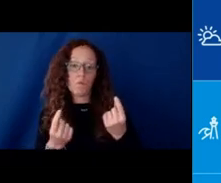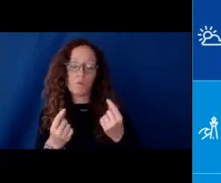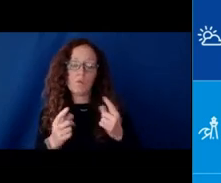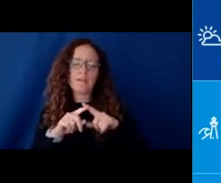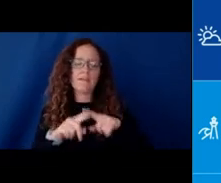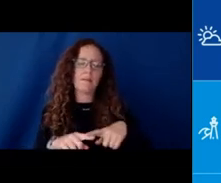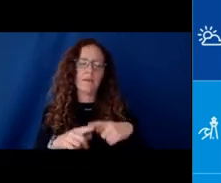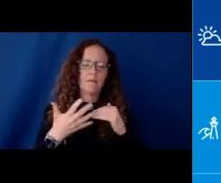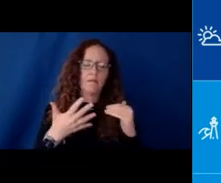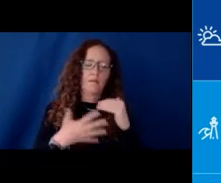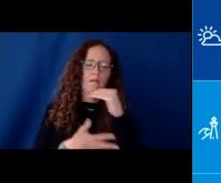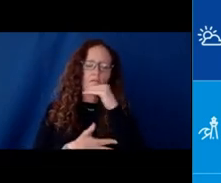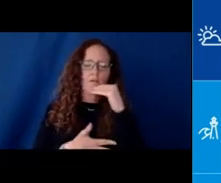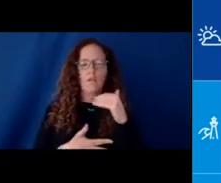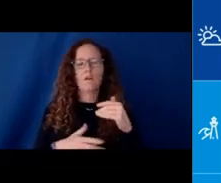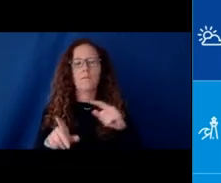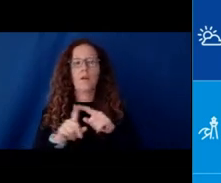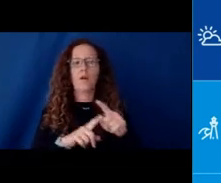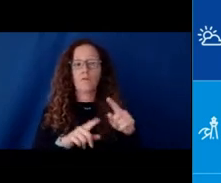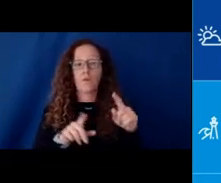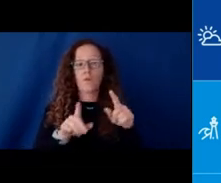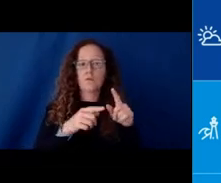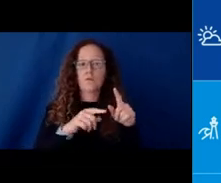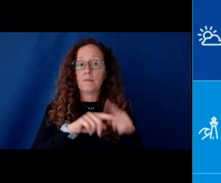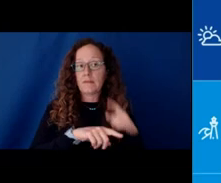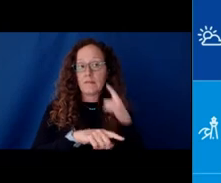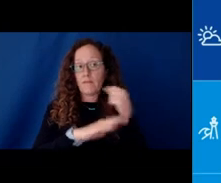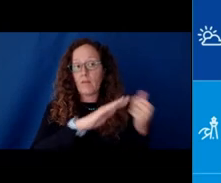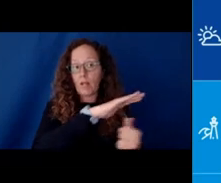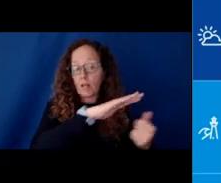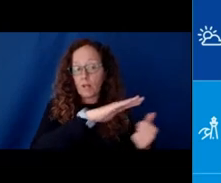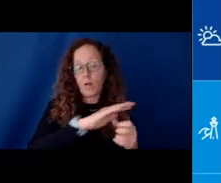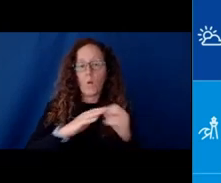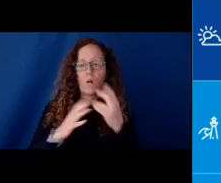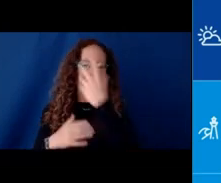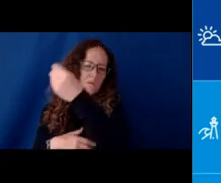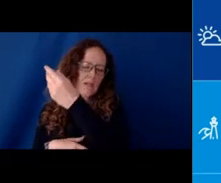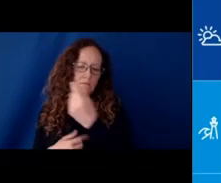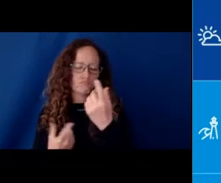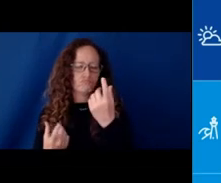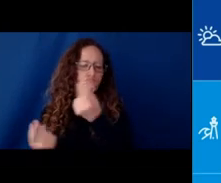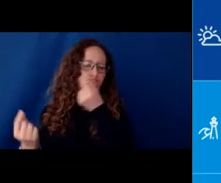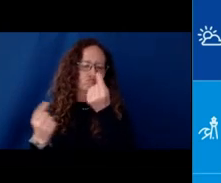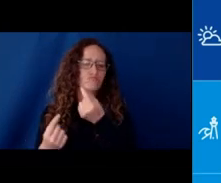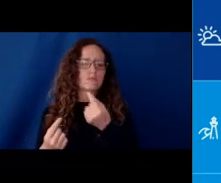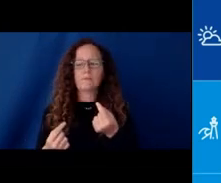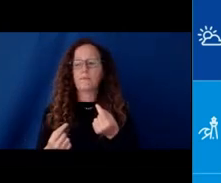someone is staying indoors or staying outside. HeatRisk has many advantages, but it is not the